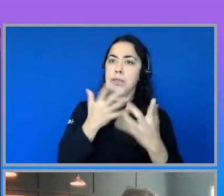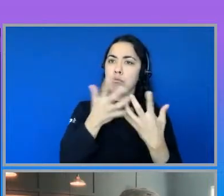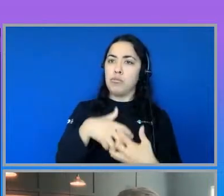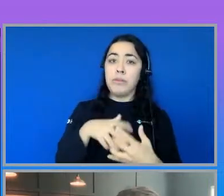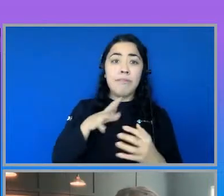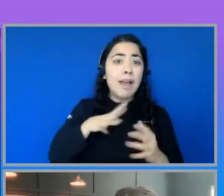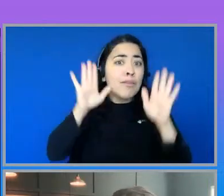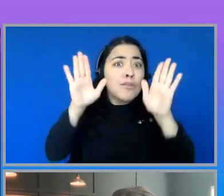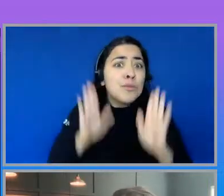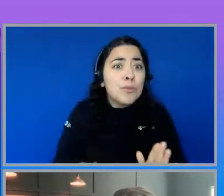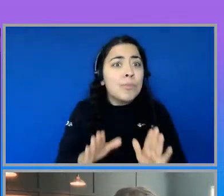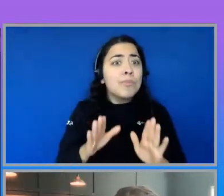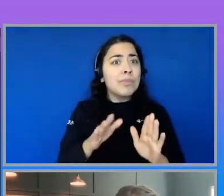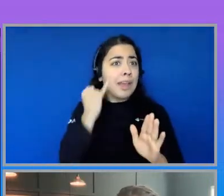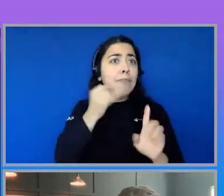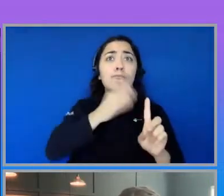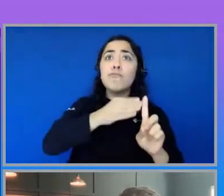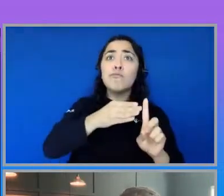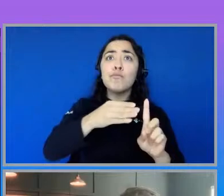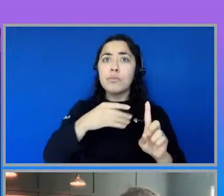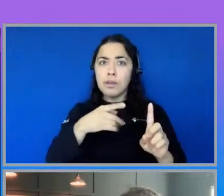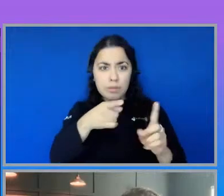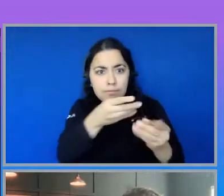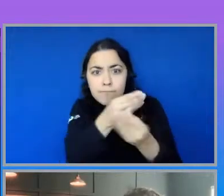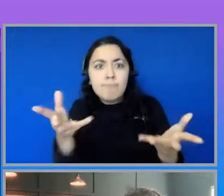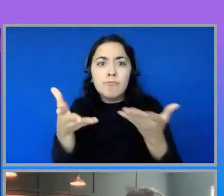I would ask is share that with this community. This is all